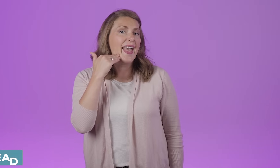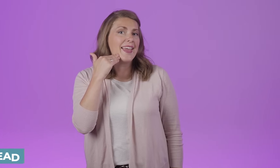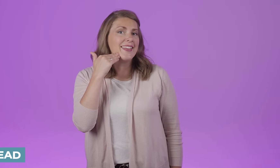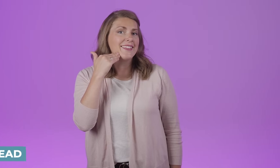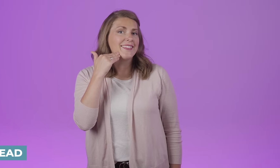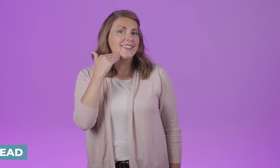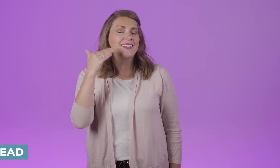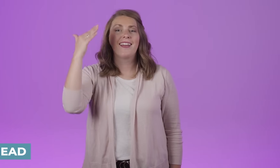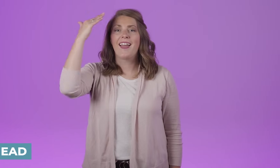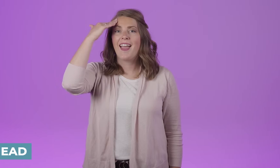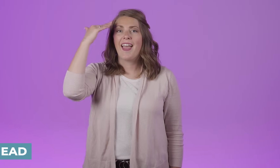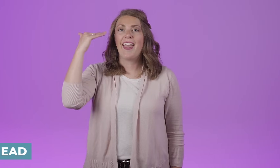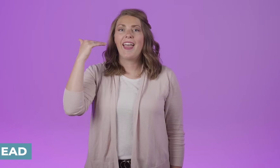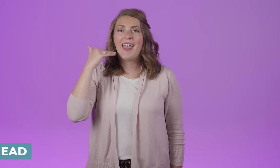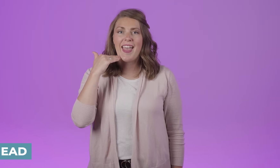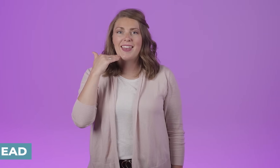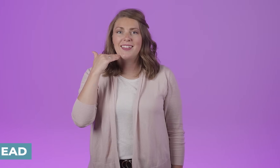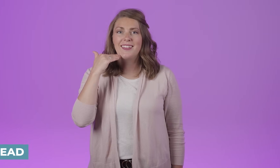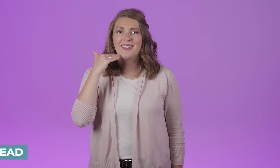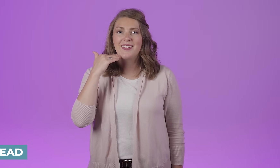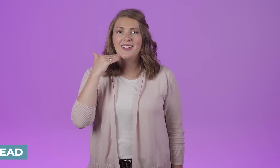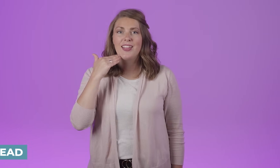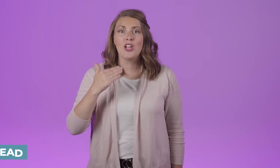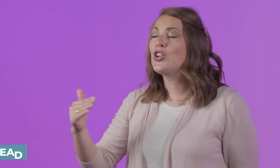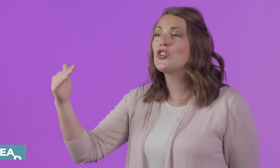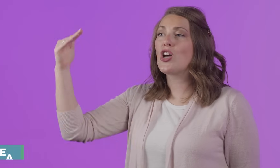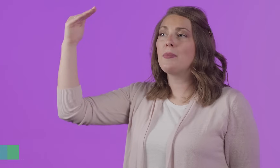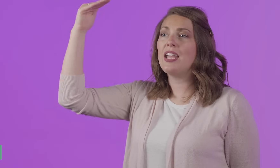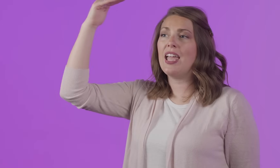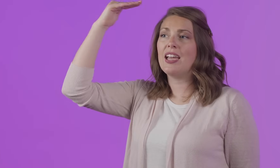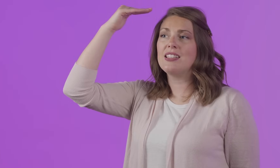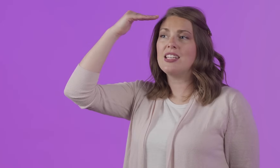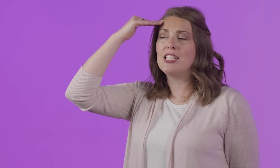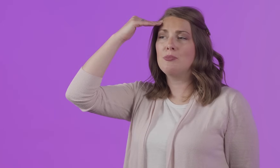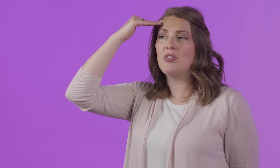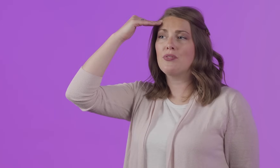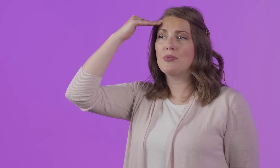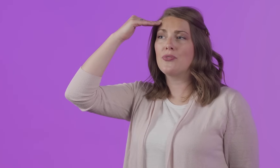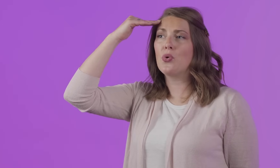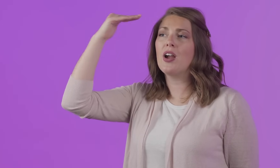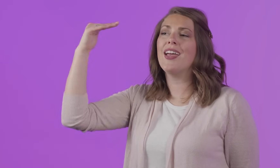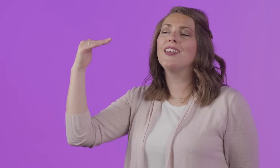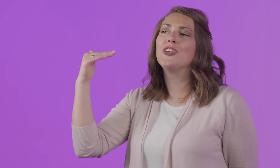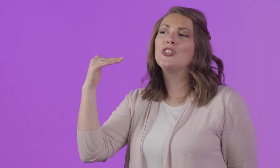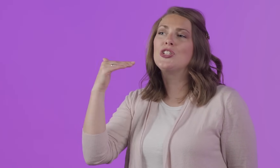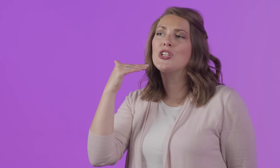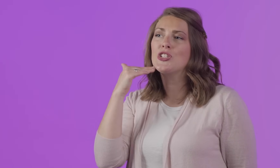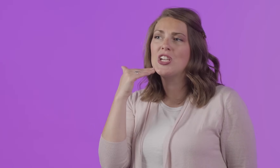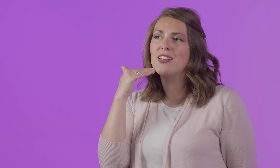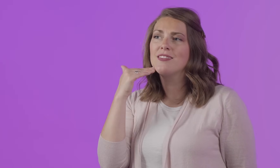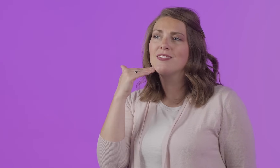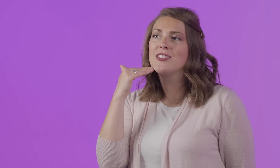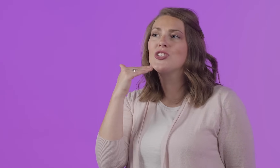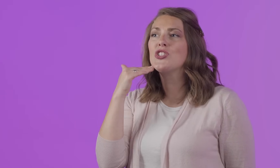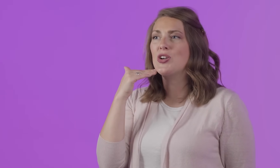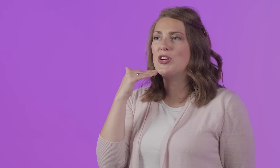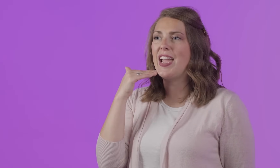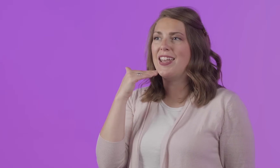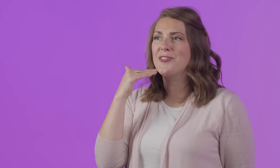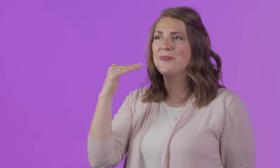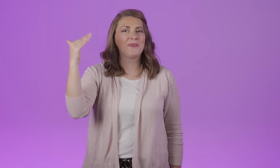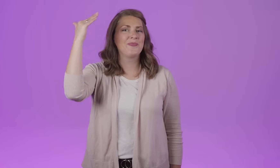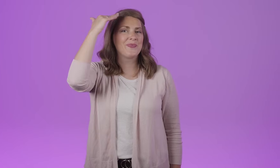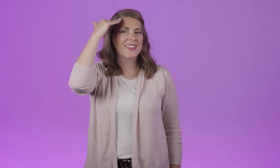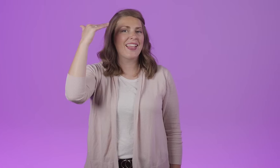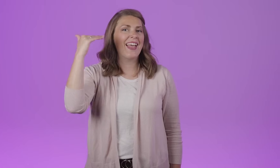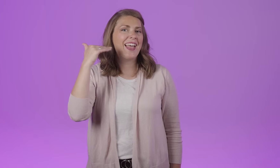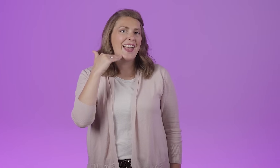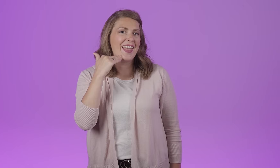'Head, head,' your dominant hand is moving from your forehead to your chin to show your head 'head.'